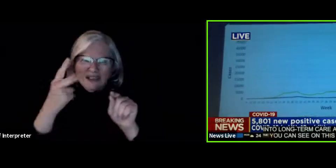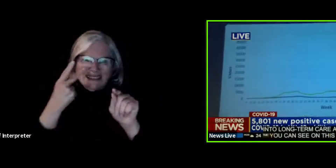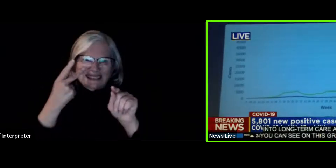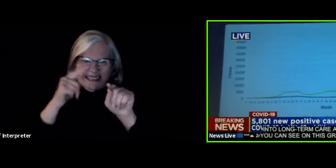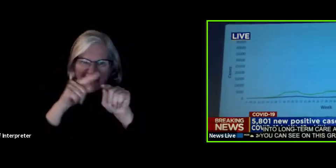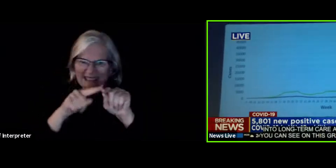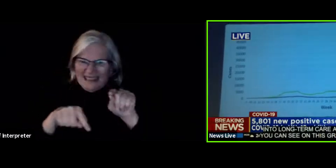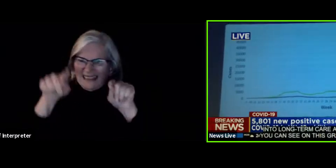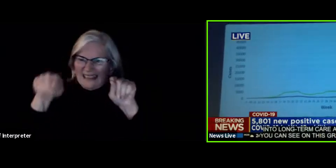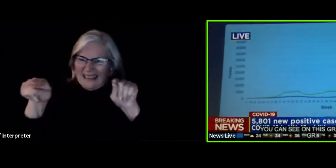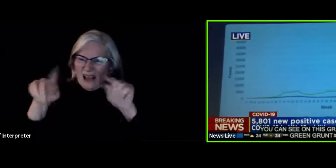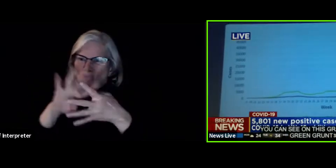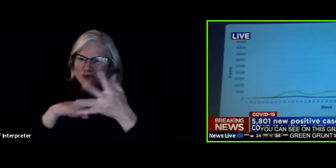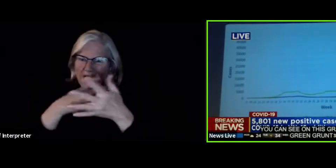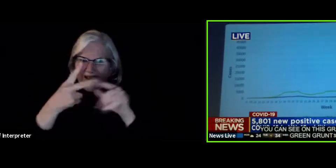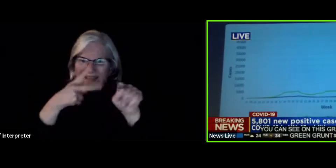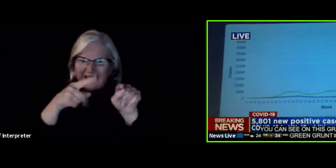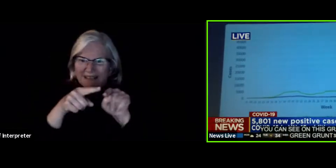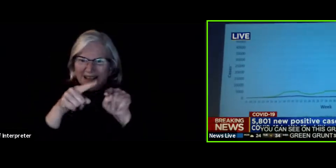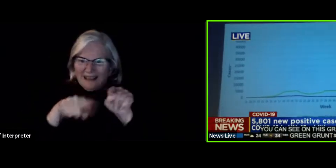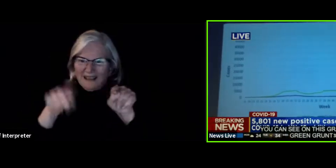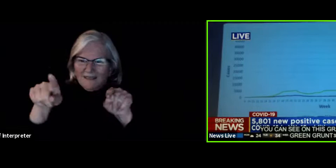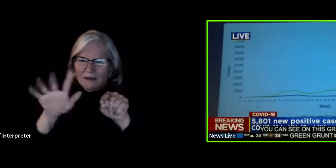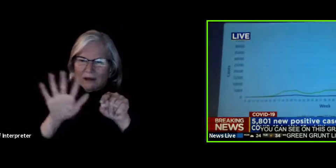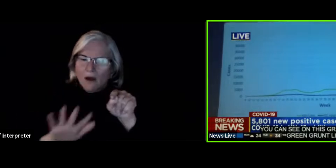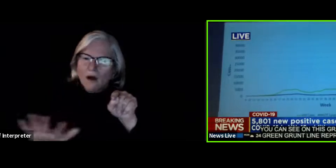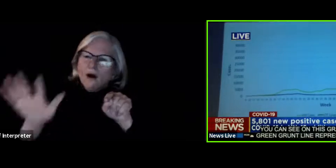LINE REPRESENTS THE CASES IN LONG-TERM CARE, AND I THINK IT'S